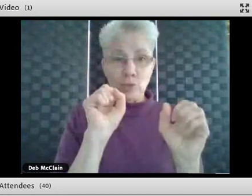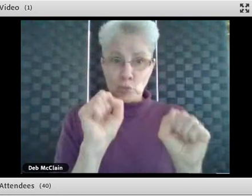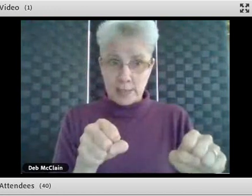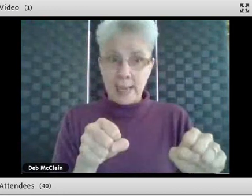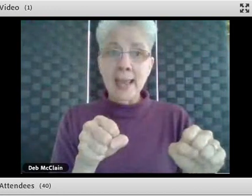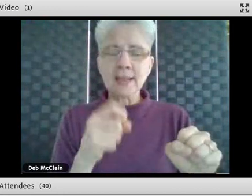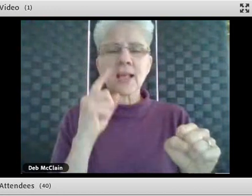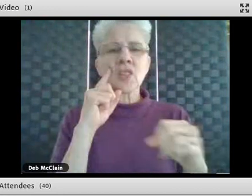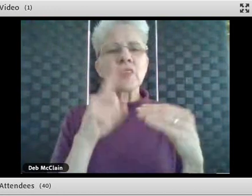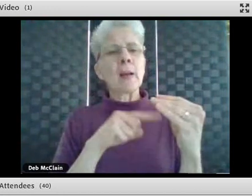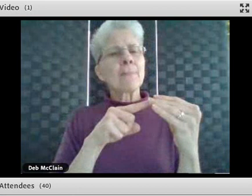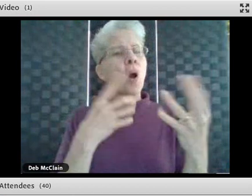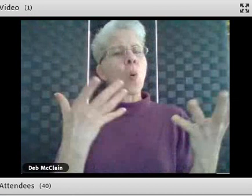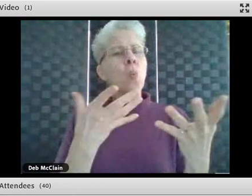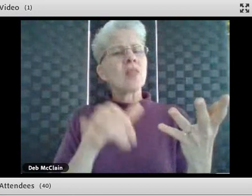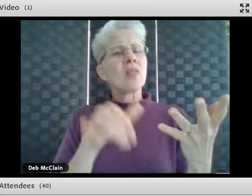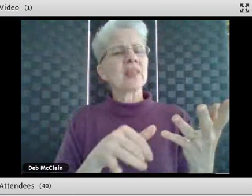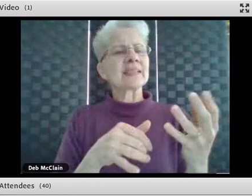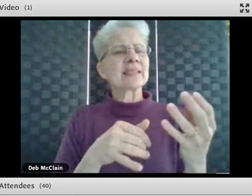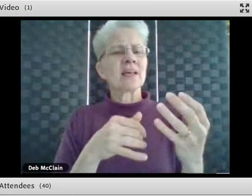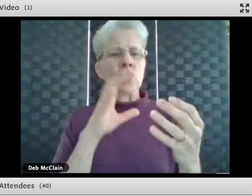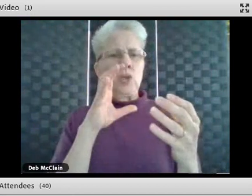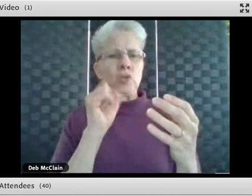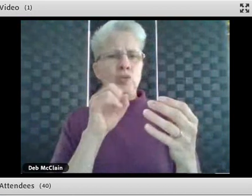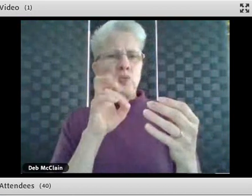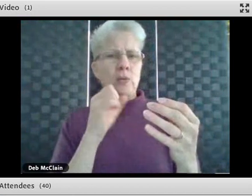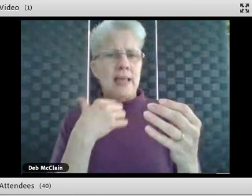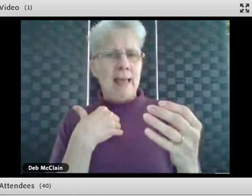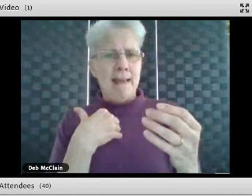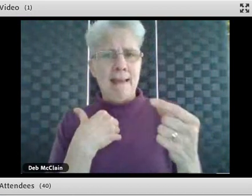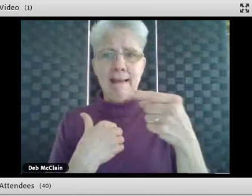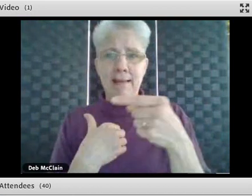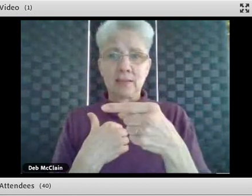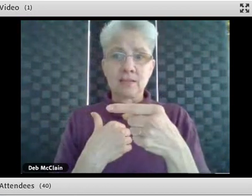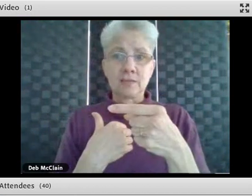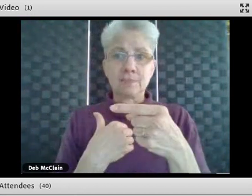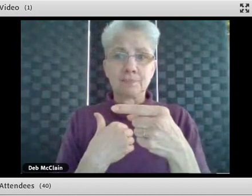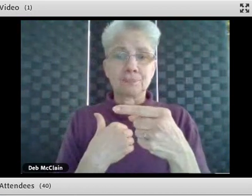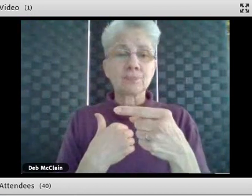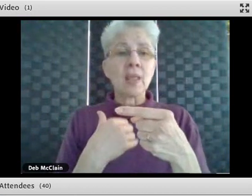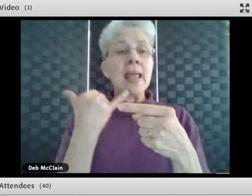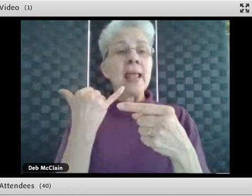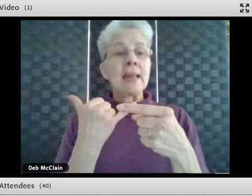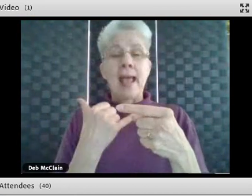think about what this resource is about as a whole. Okay? And that will help guide you